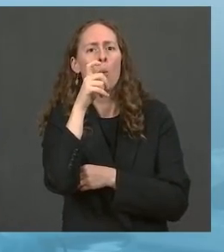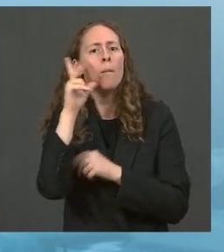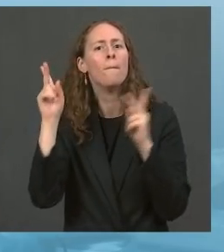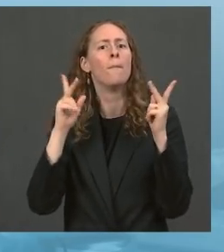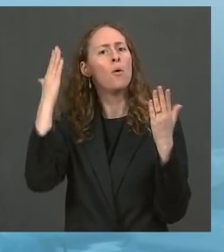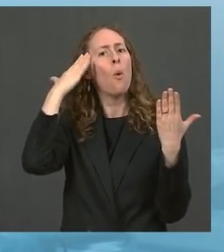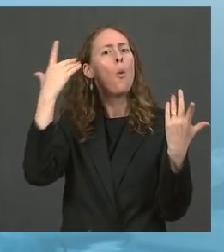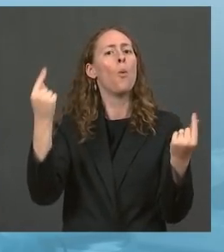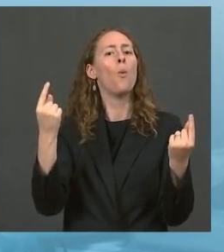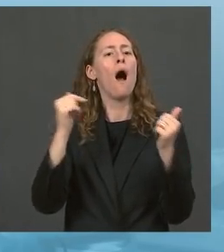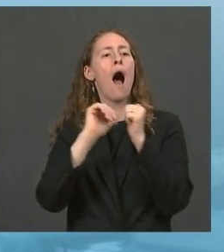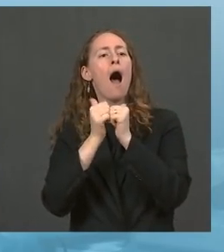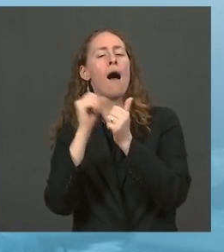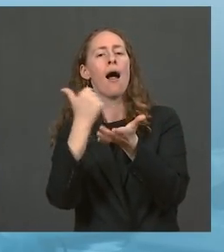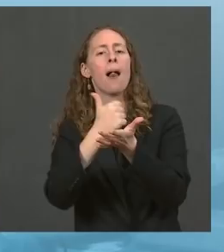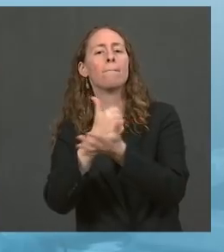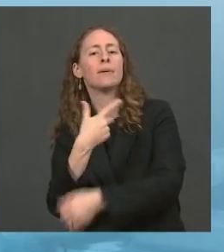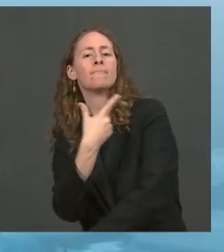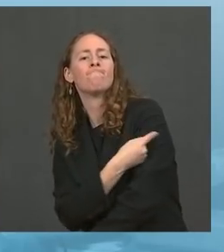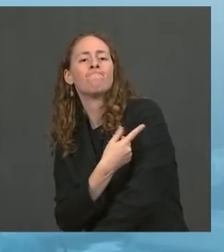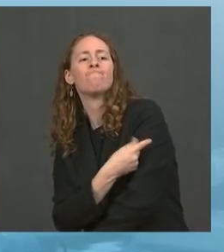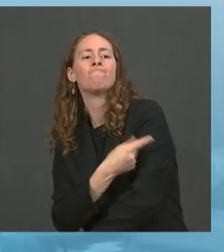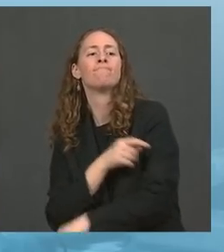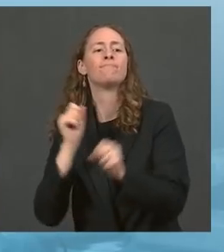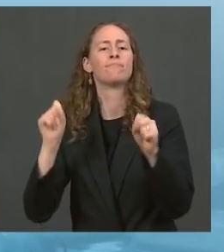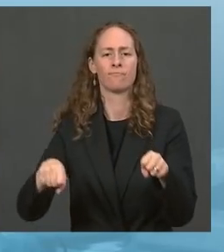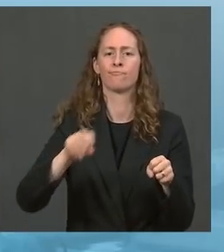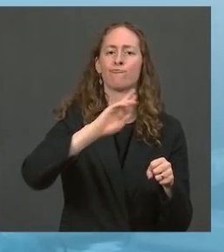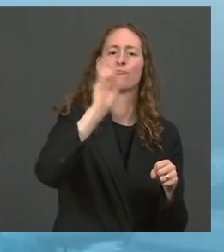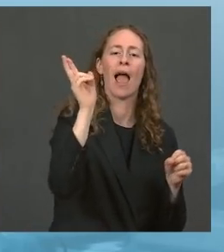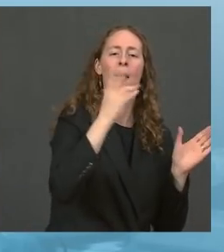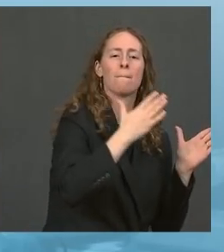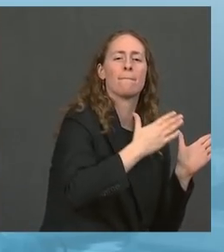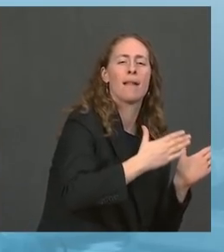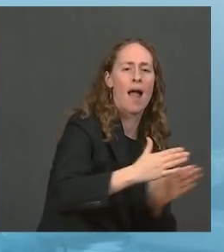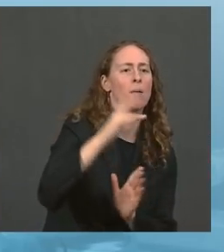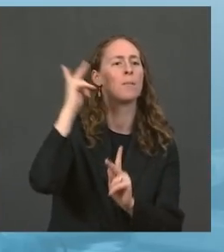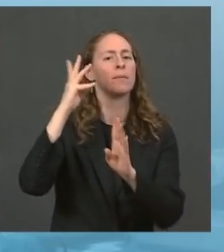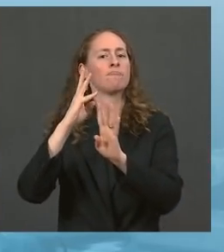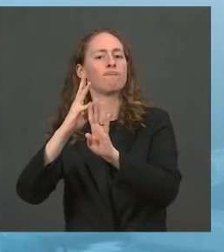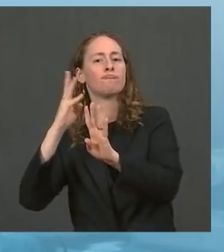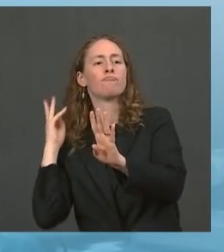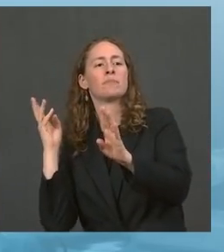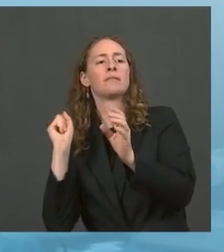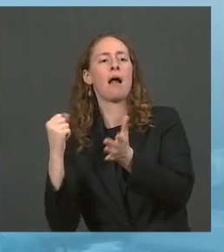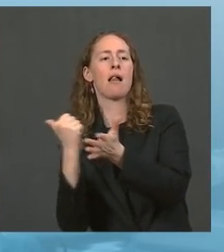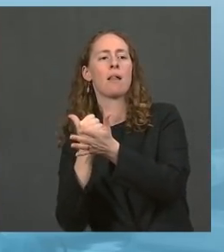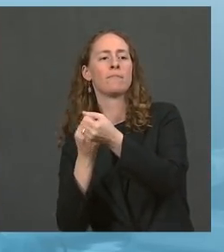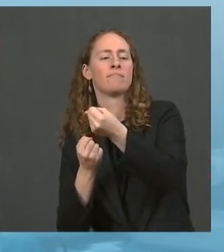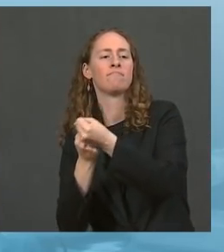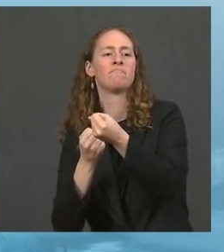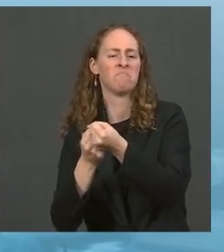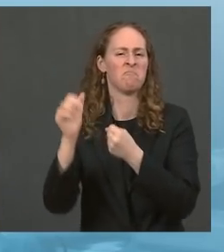And we will be providing more than $380 million to assist in the Global Vaccine Alliance --